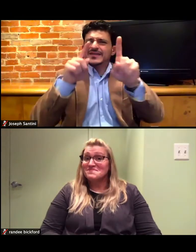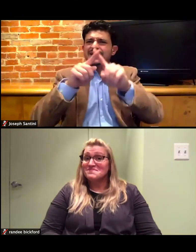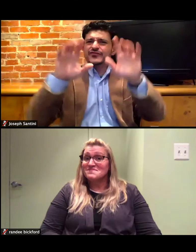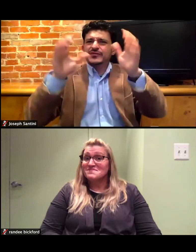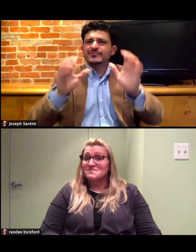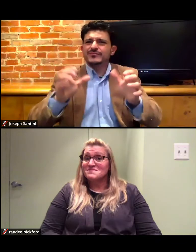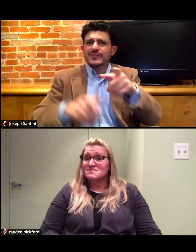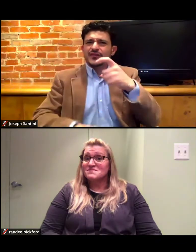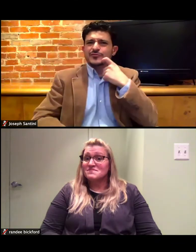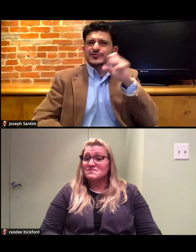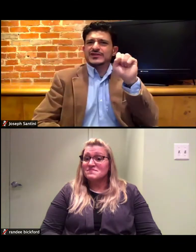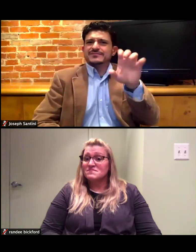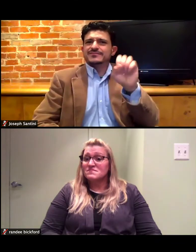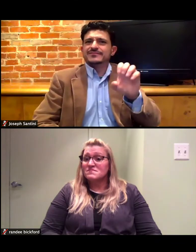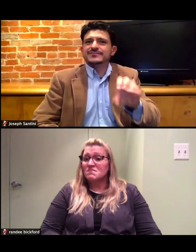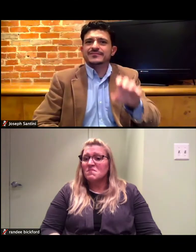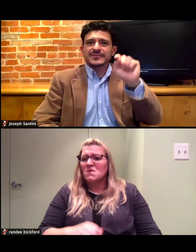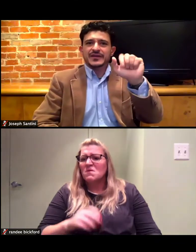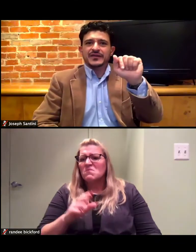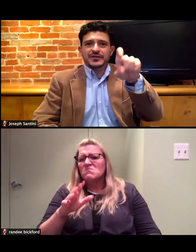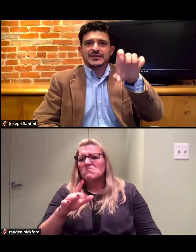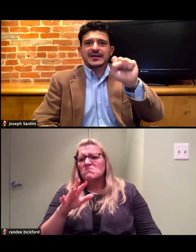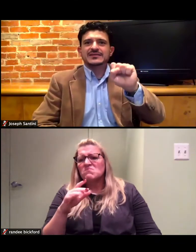I'm doing a unit on taxes right now, which domain does that fall in?